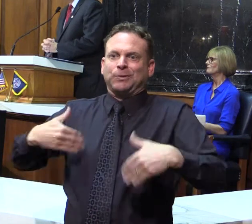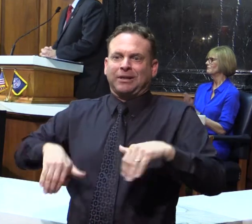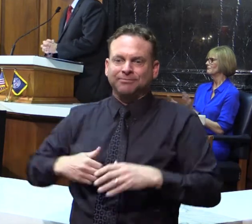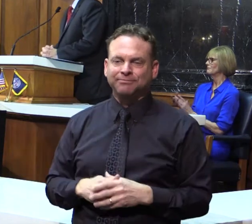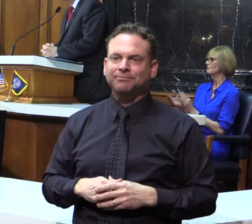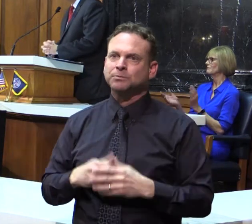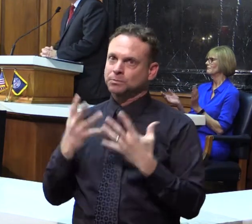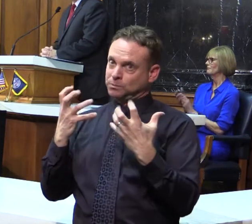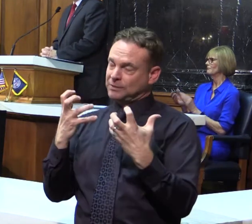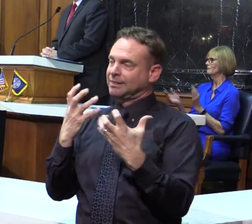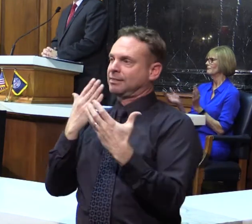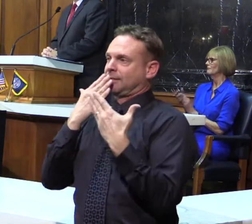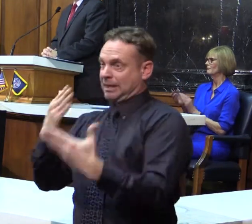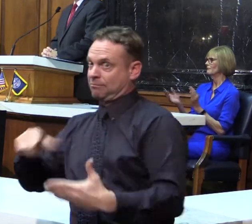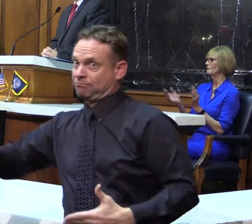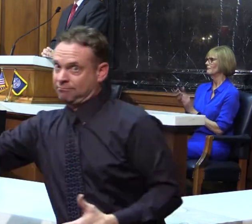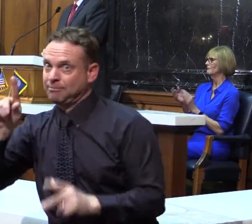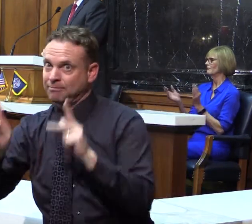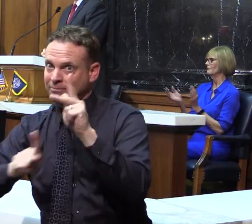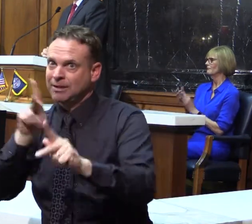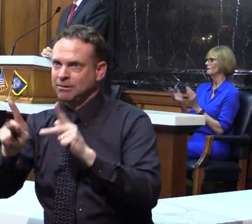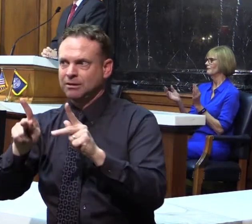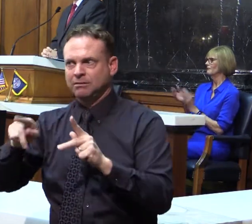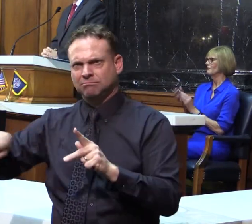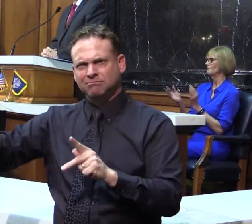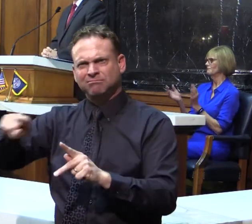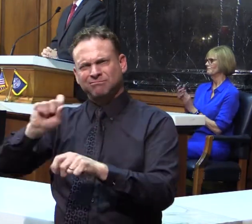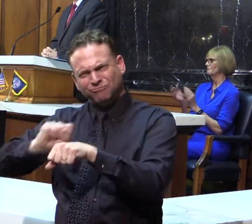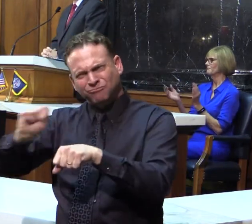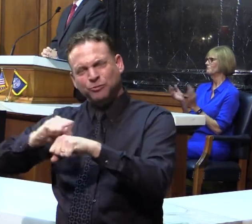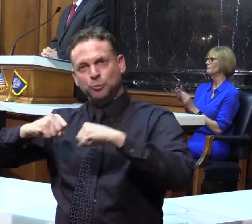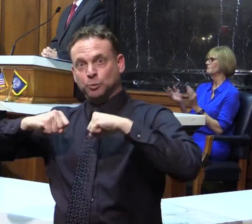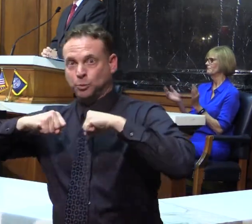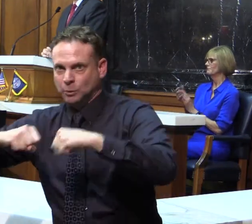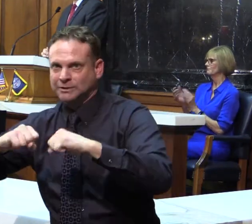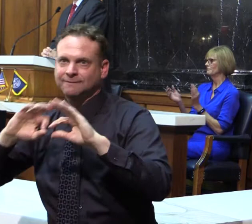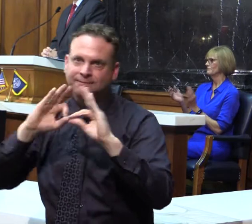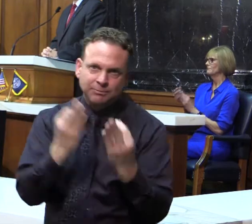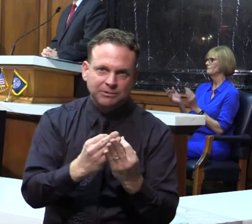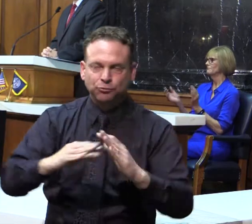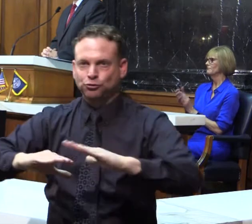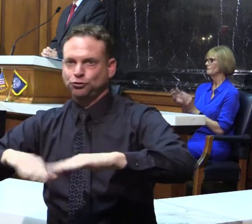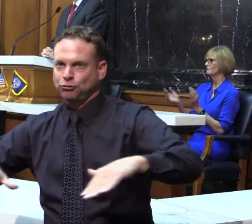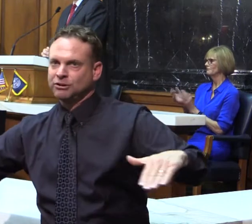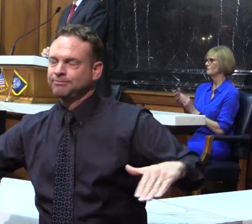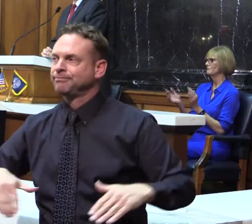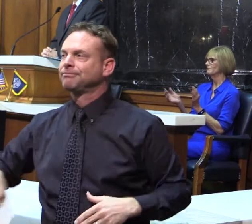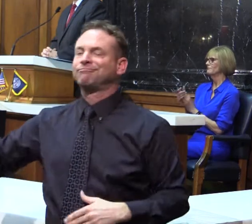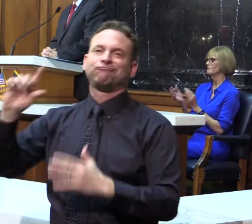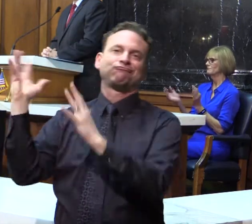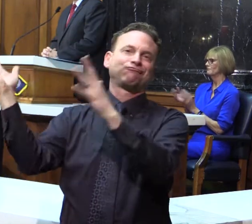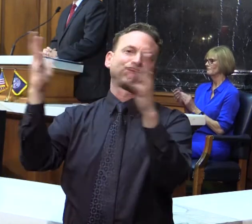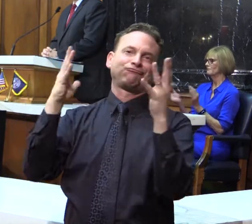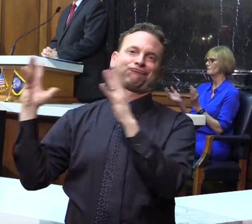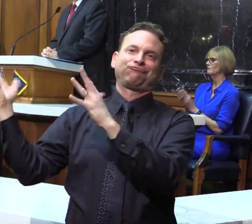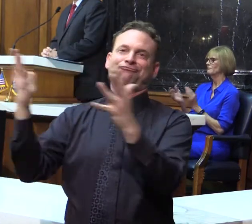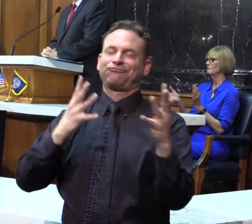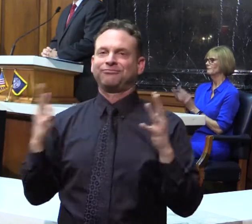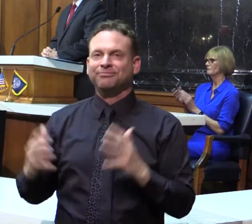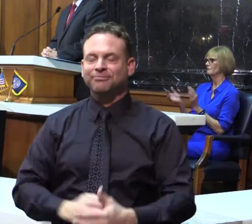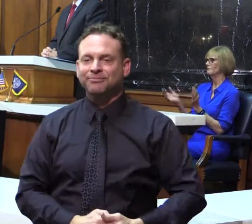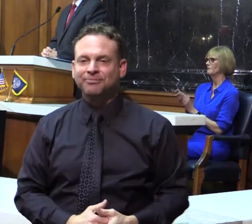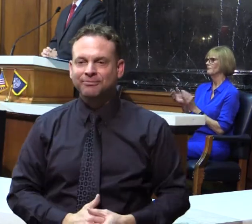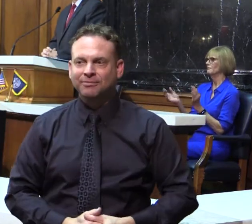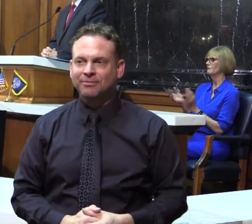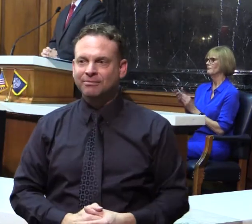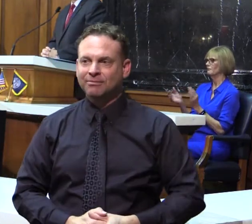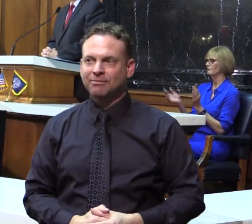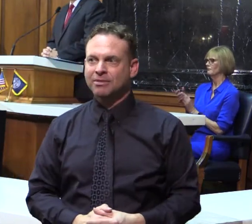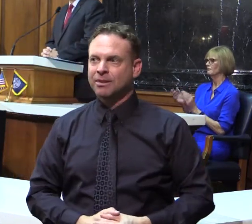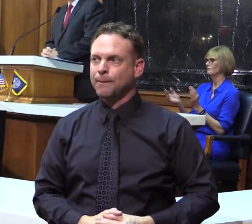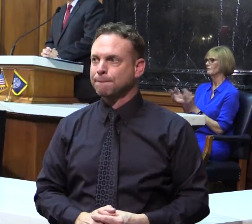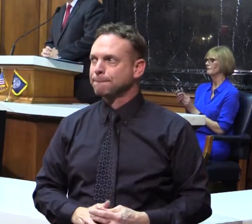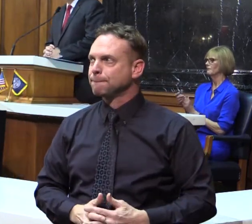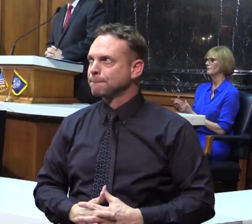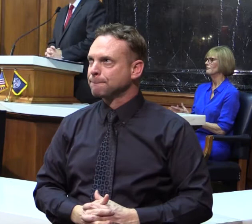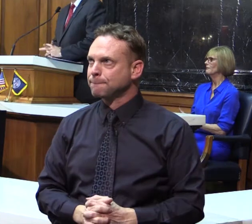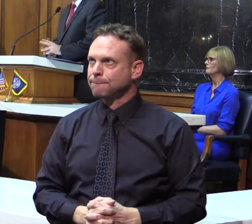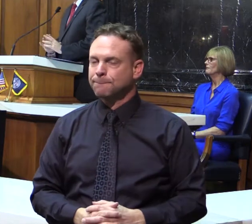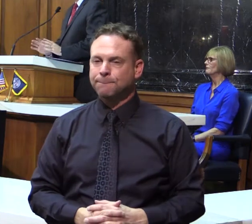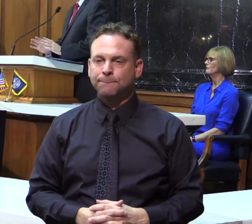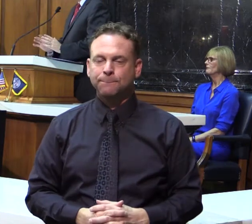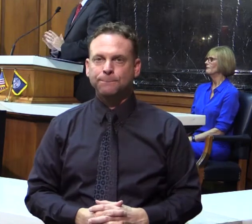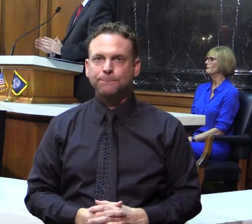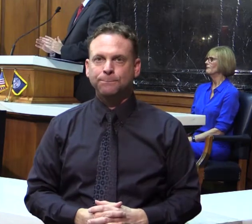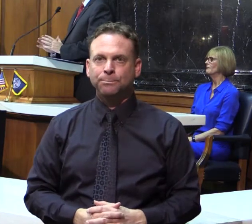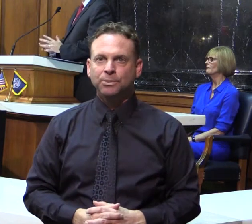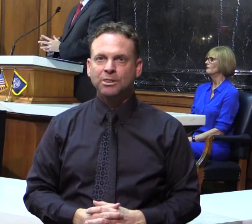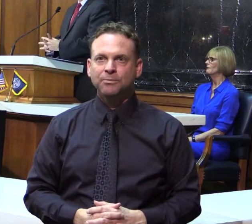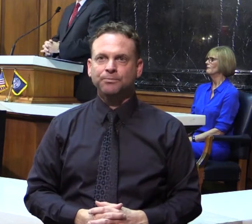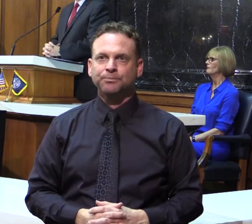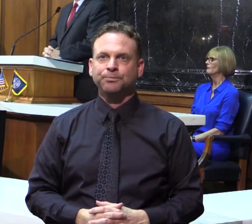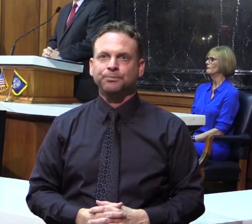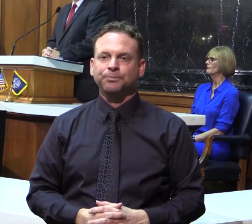We all thank you for everything you are doing for our kids